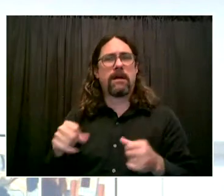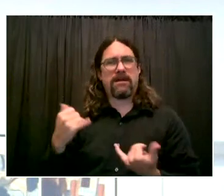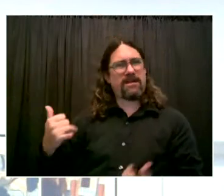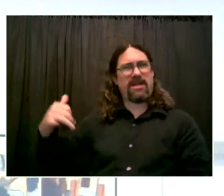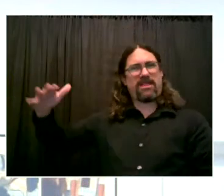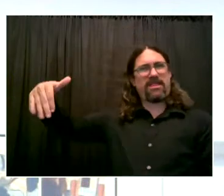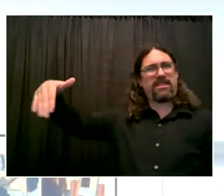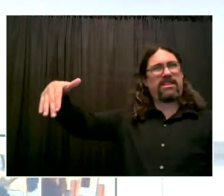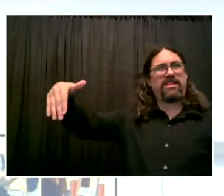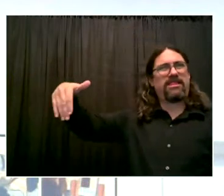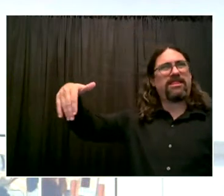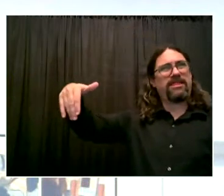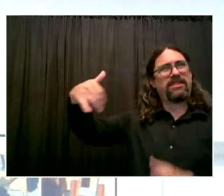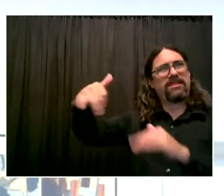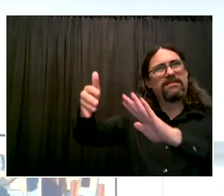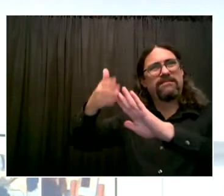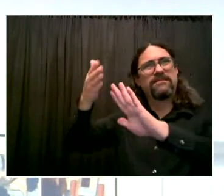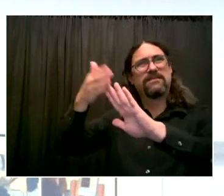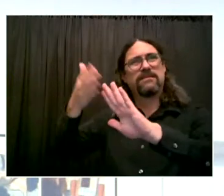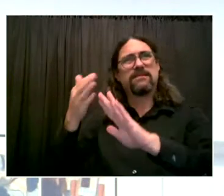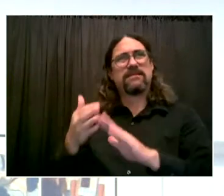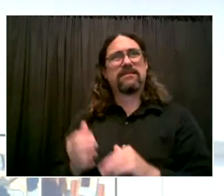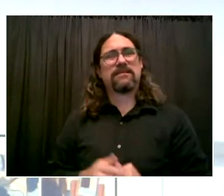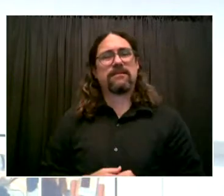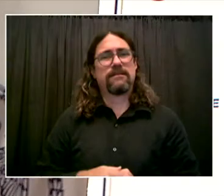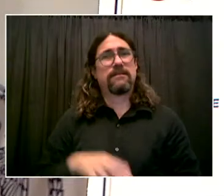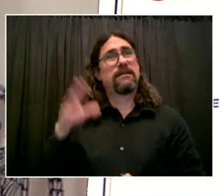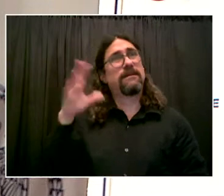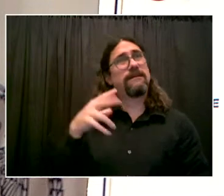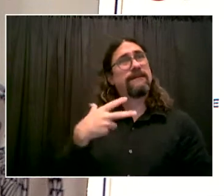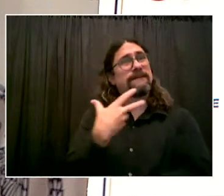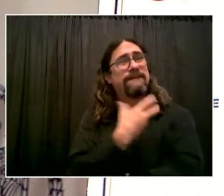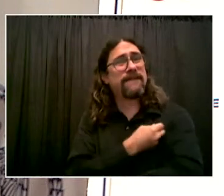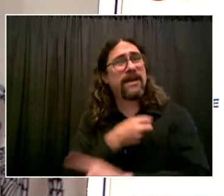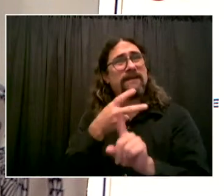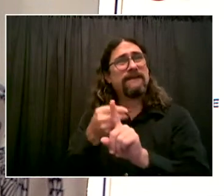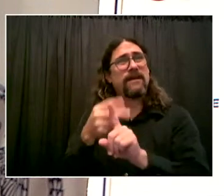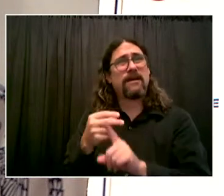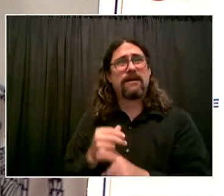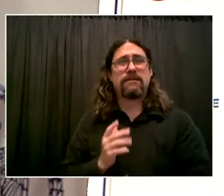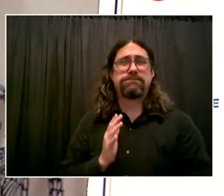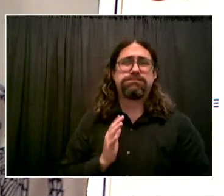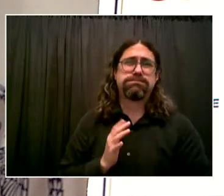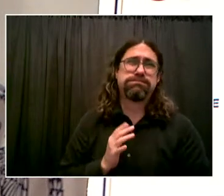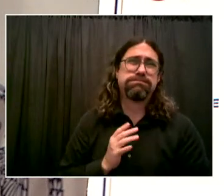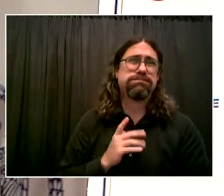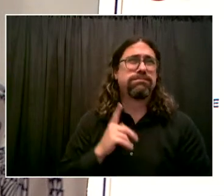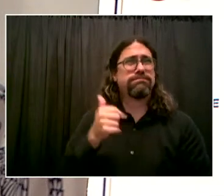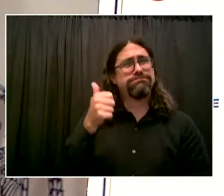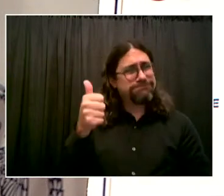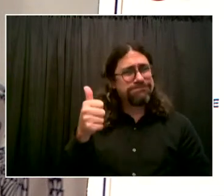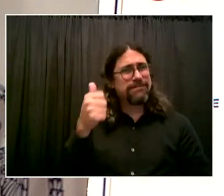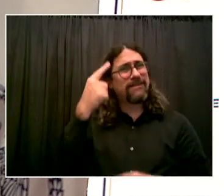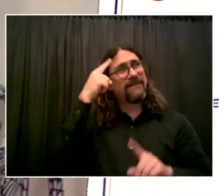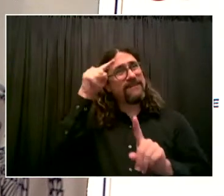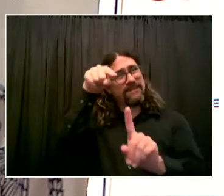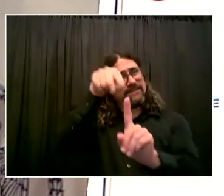HAVE TO BE LASER FOCUSED ON THE BENEFITS OF VACCINATION AFFORDS BOTH THAT THE INDIVIDUAL LEVEL